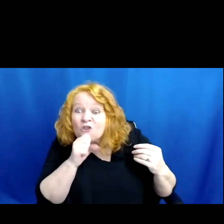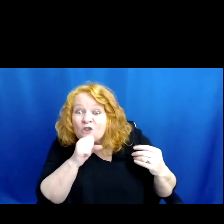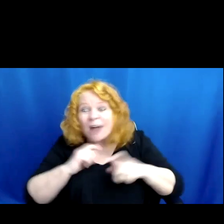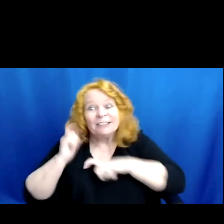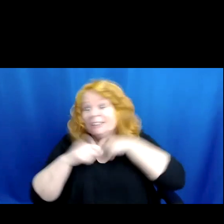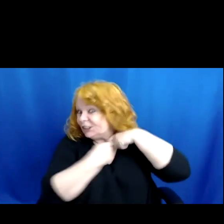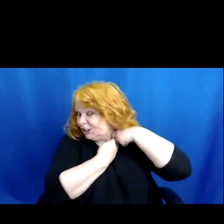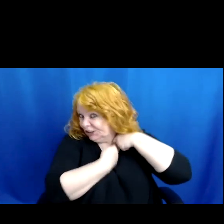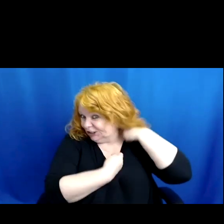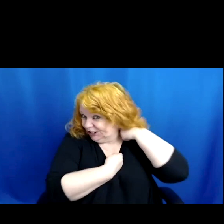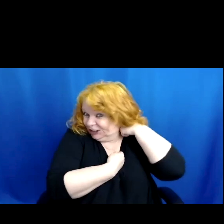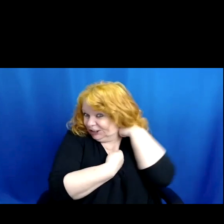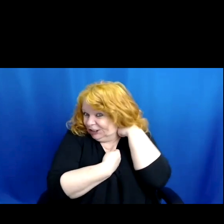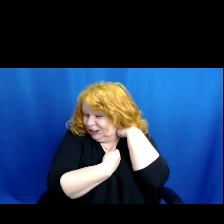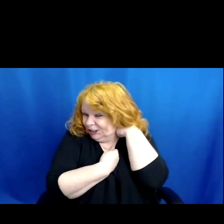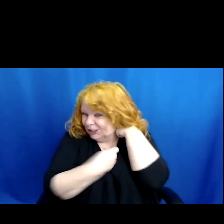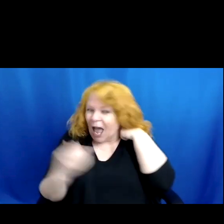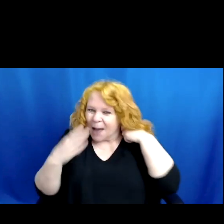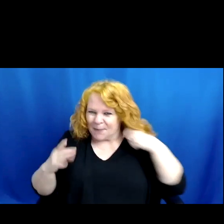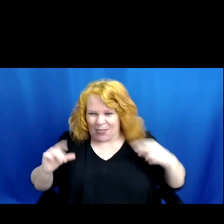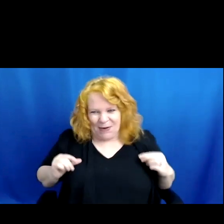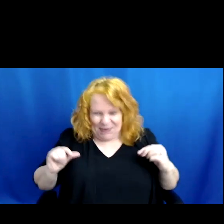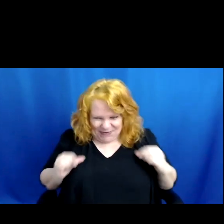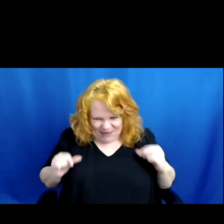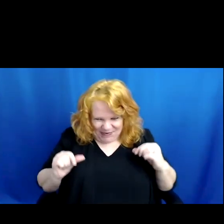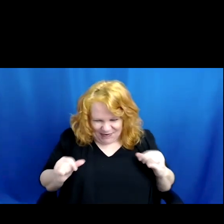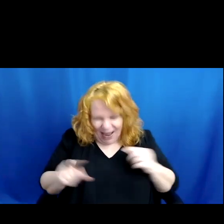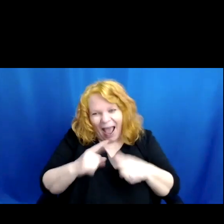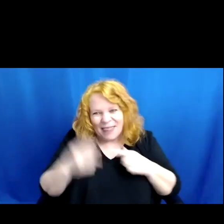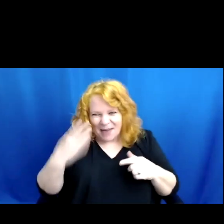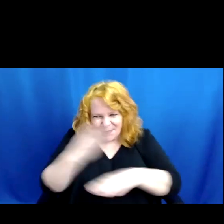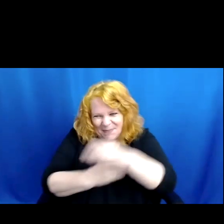I have got a little orange neckerchief, I’ve got blue dungarees and little blue boots. Wow.